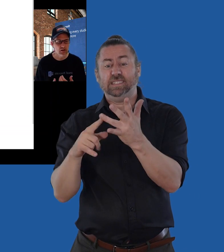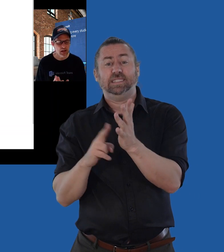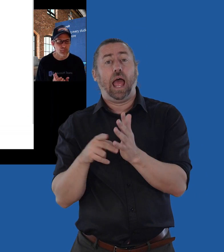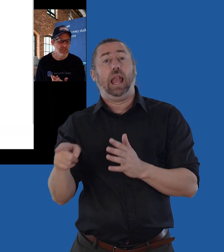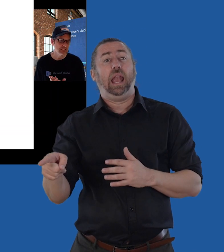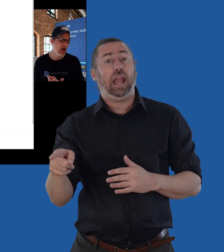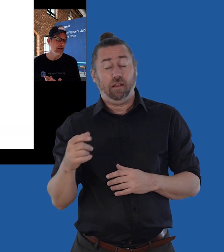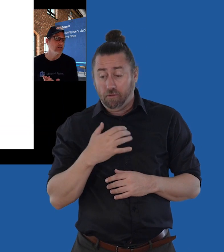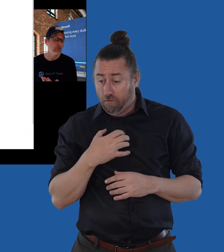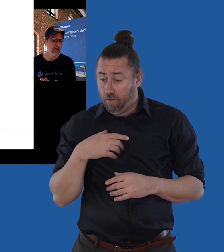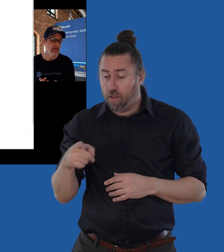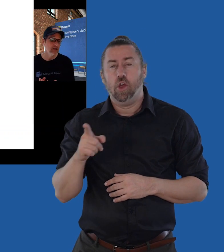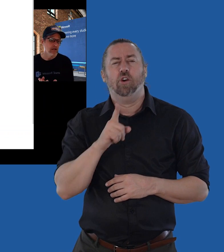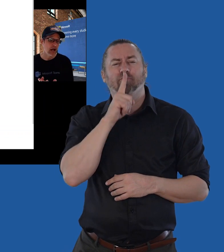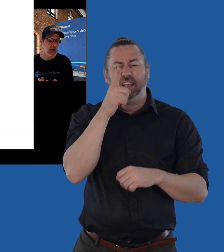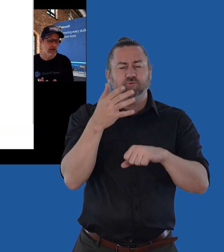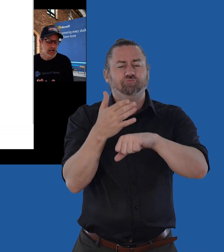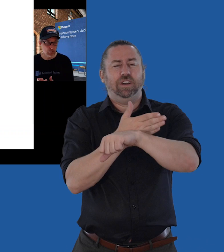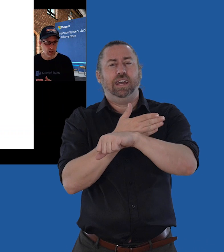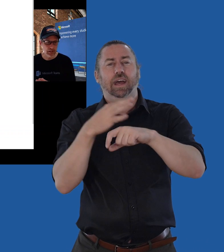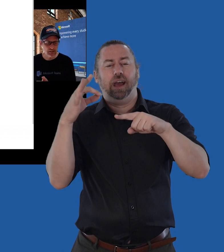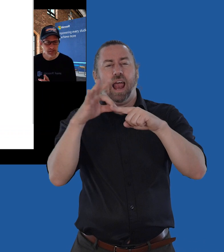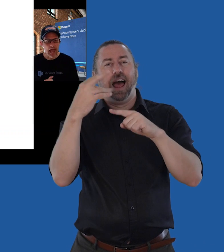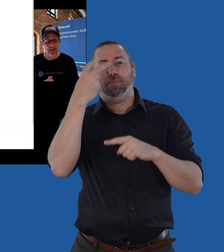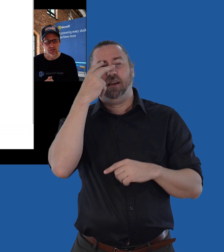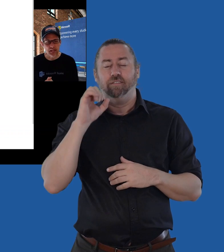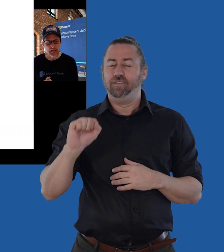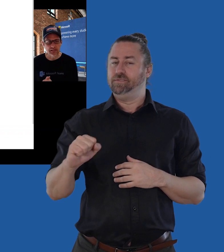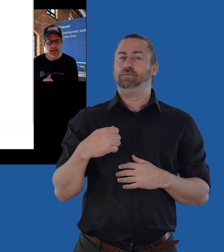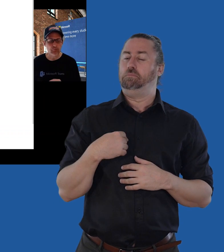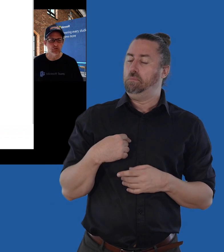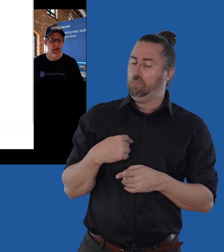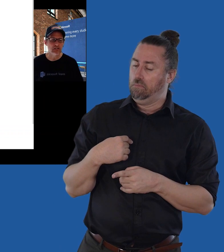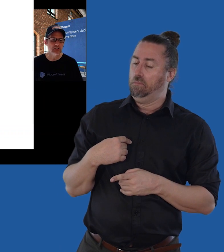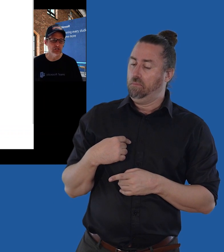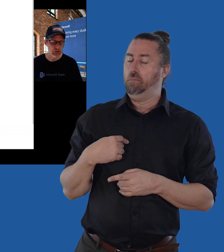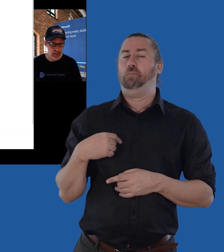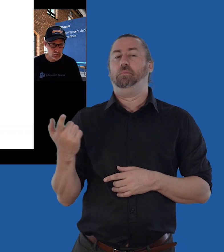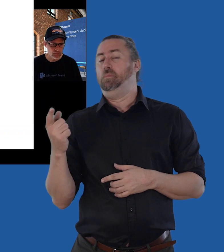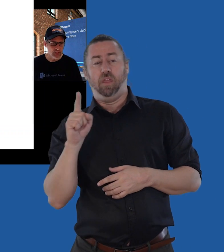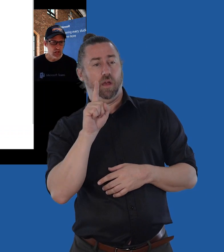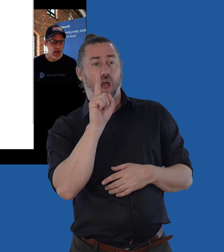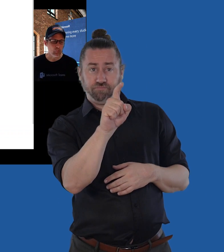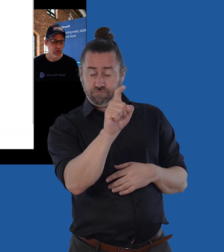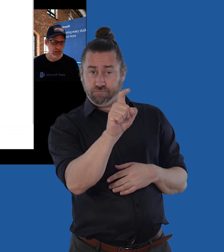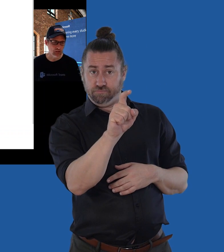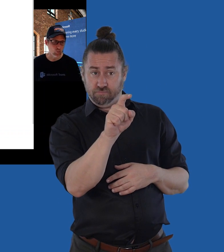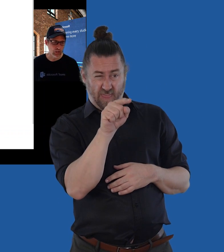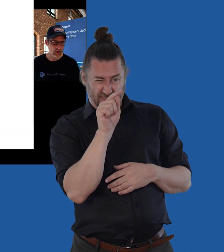got slight red-green colorblindness, and so he's able to actually turn that on within Windows,